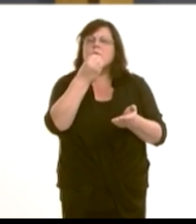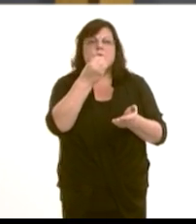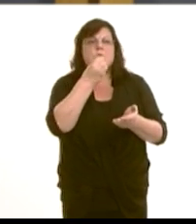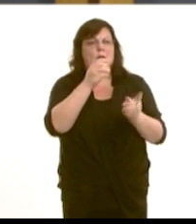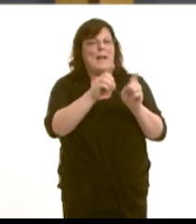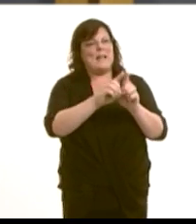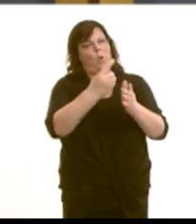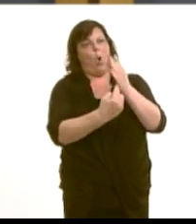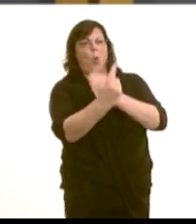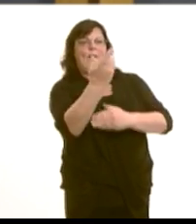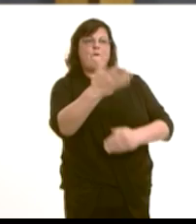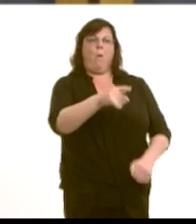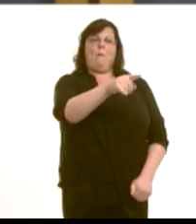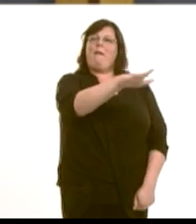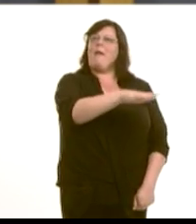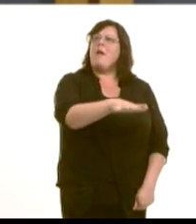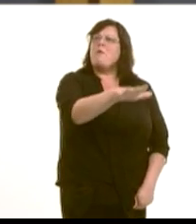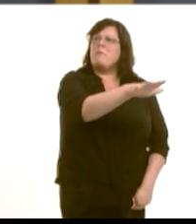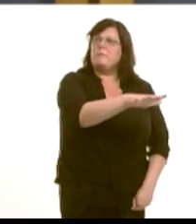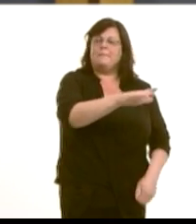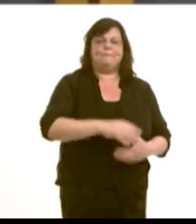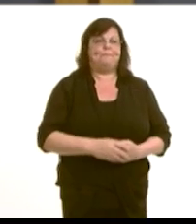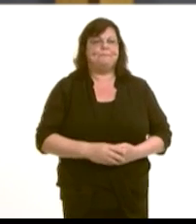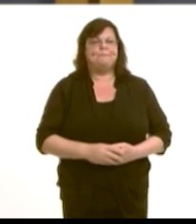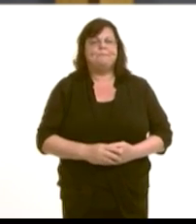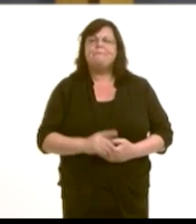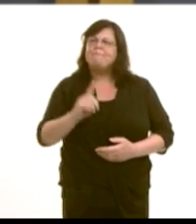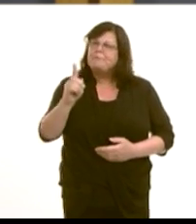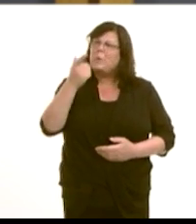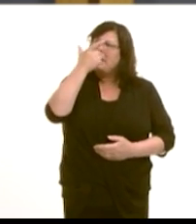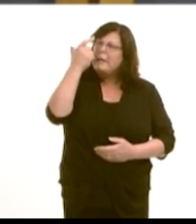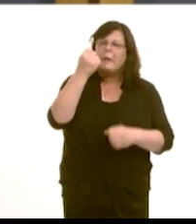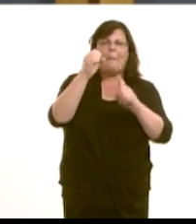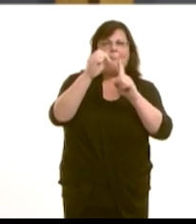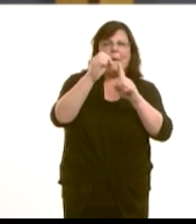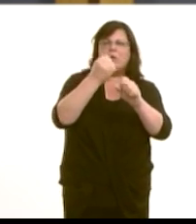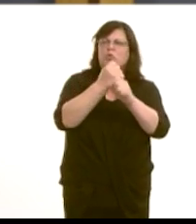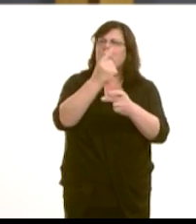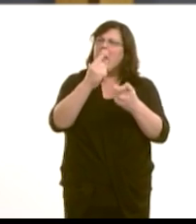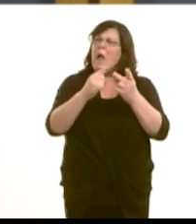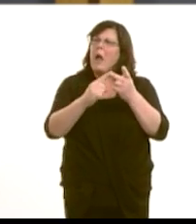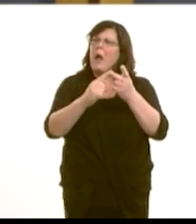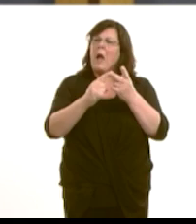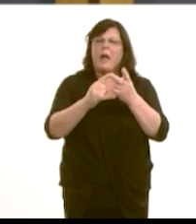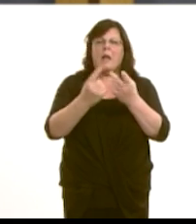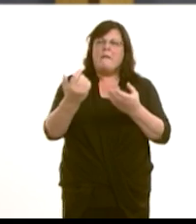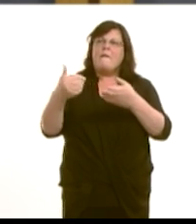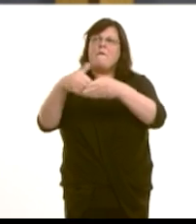unique from a particular area. From what I understand, PGI goes along with membership of the European Union.